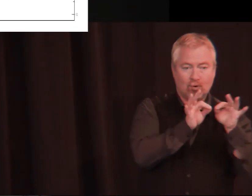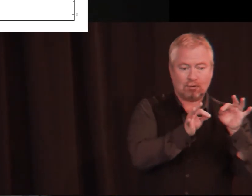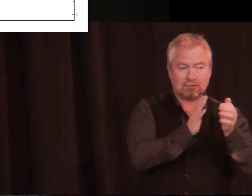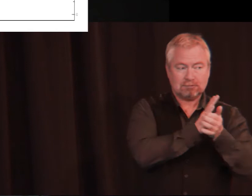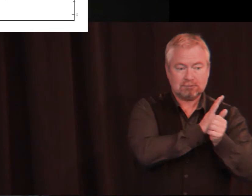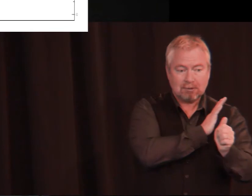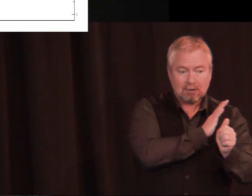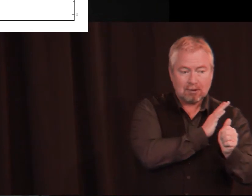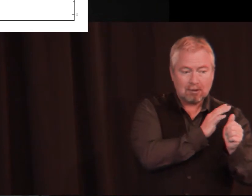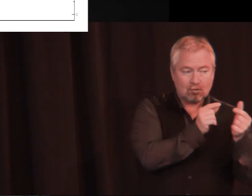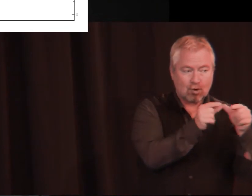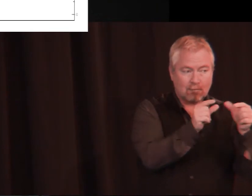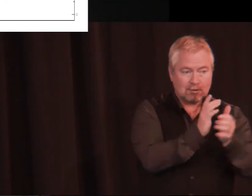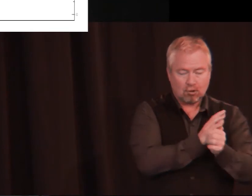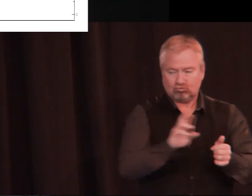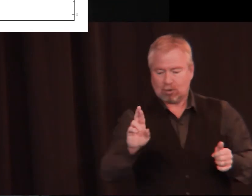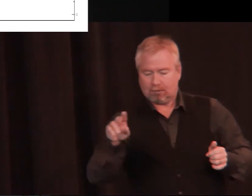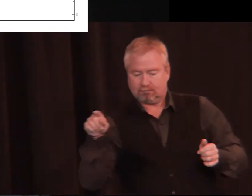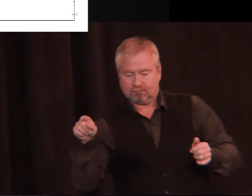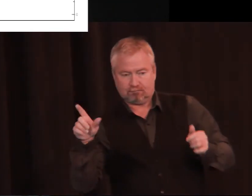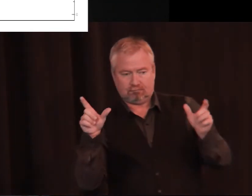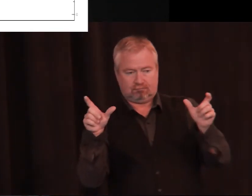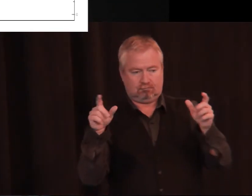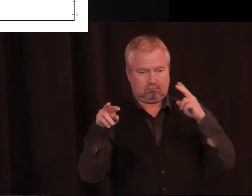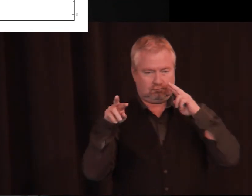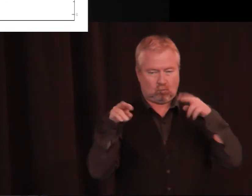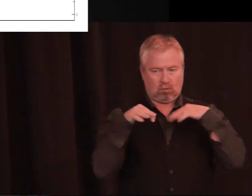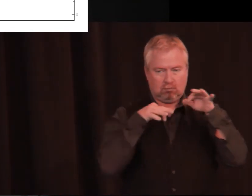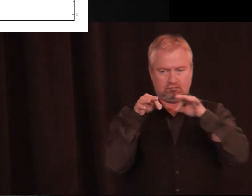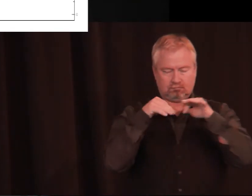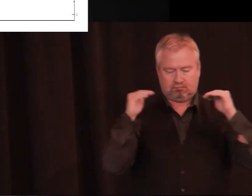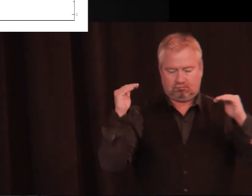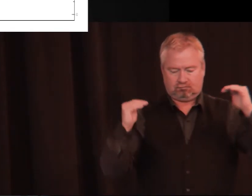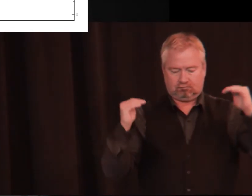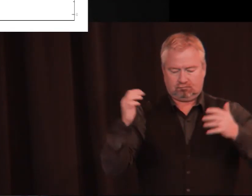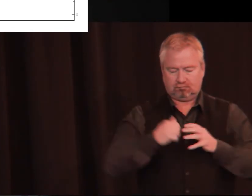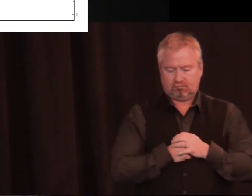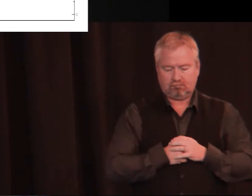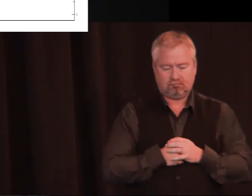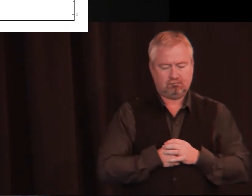And one thing I want to point out, the hatched regions on these figures show